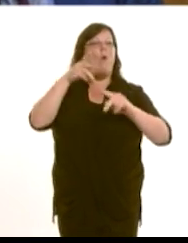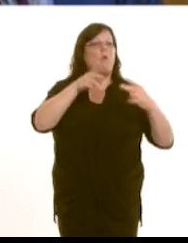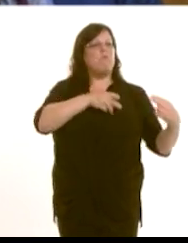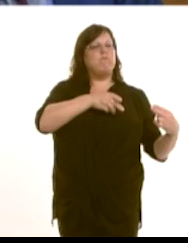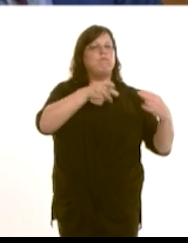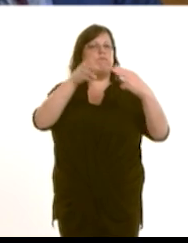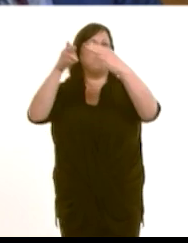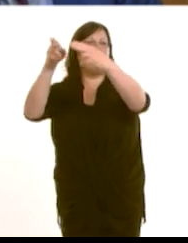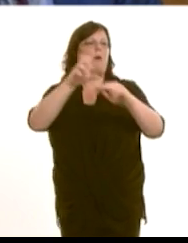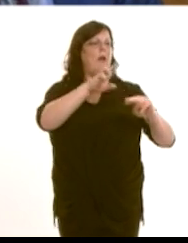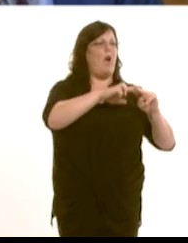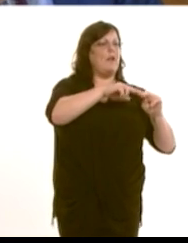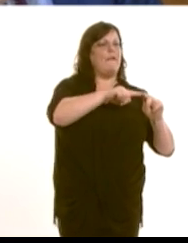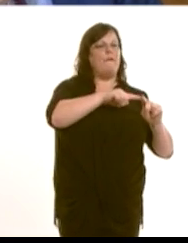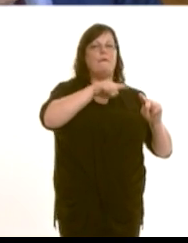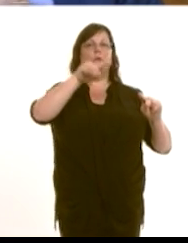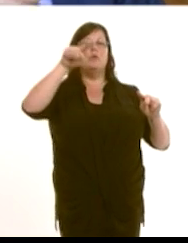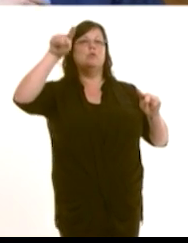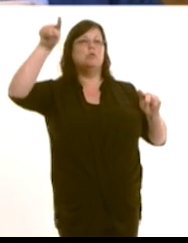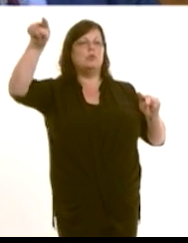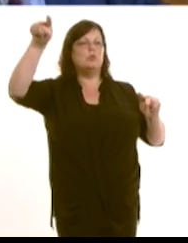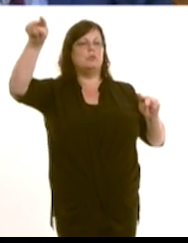connected to the rest of its former network.